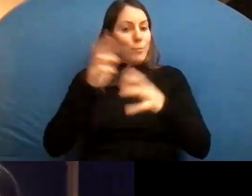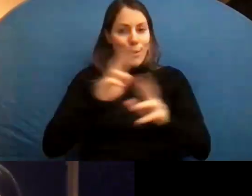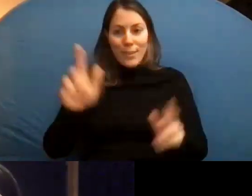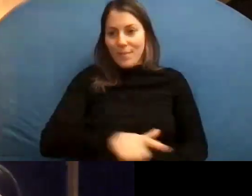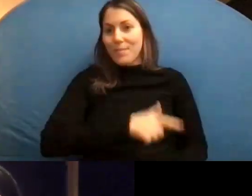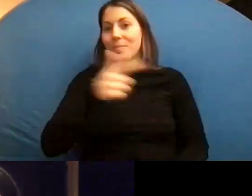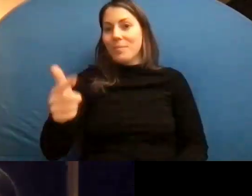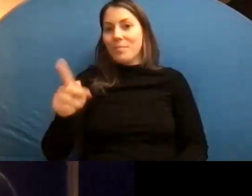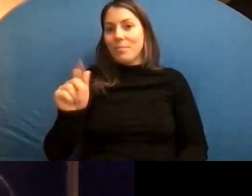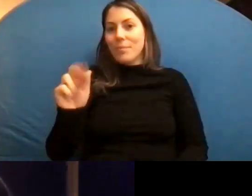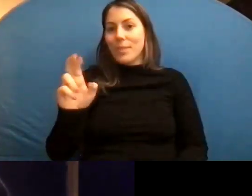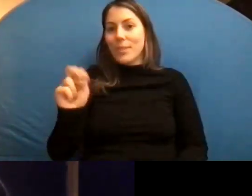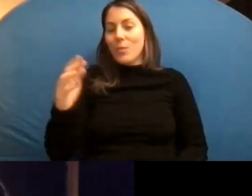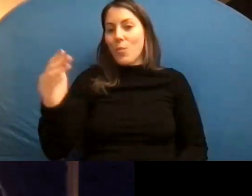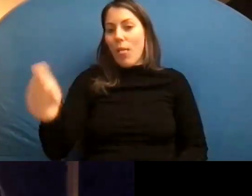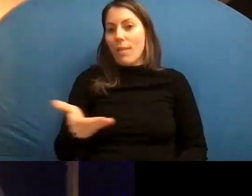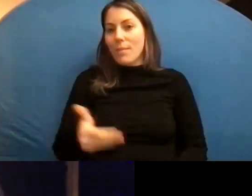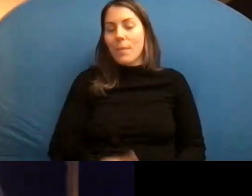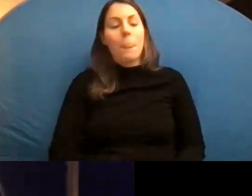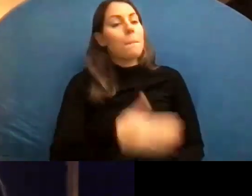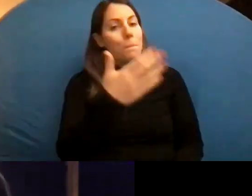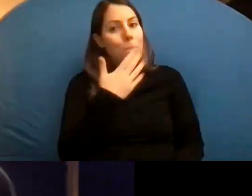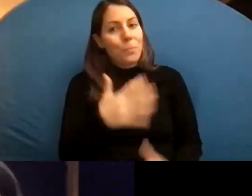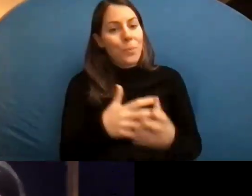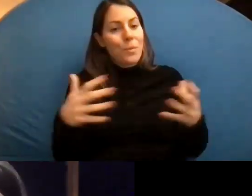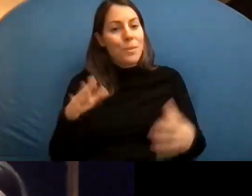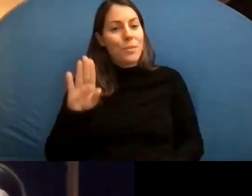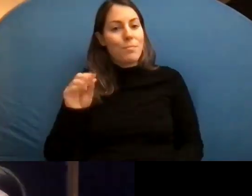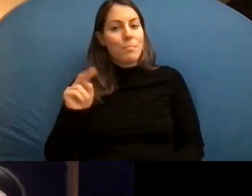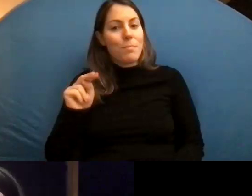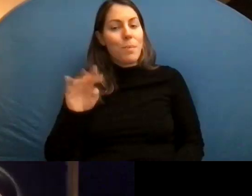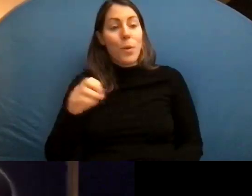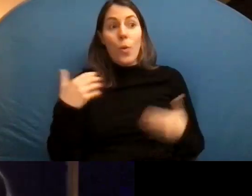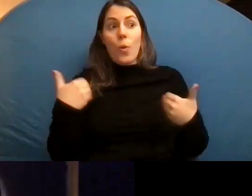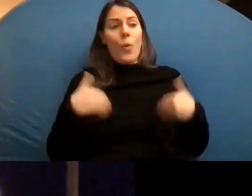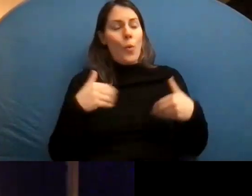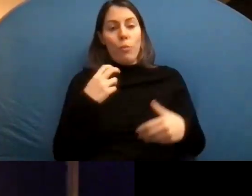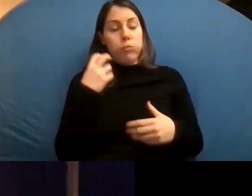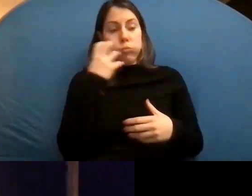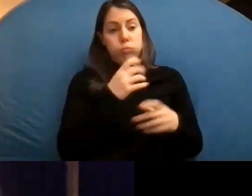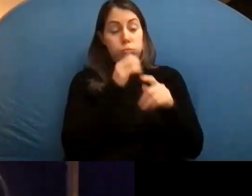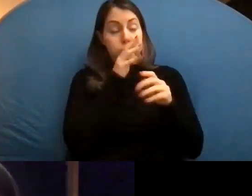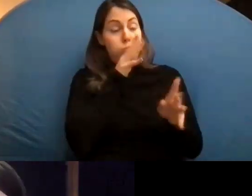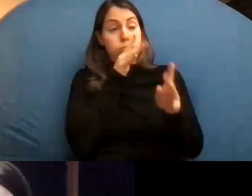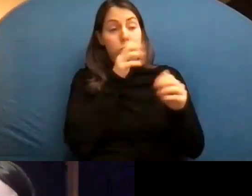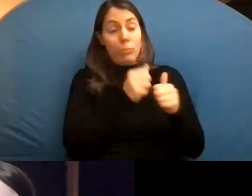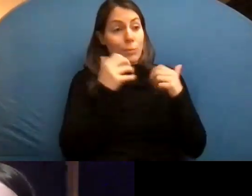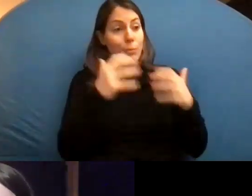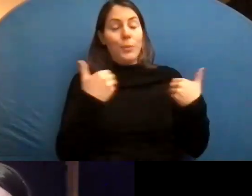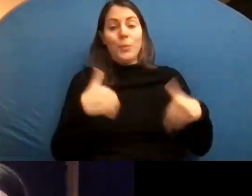So with that, Karen, it's over to you. Welcome. Thank you so